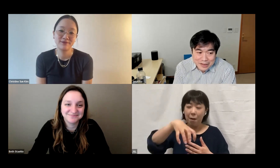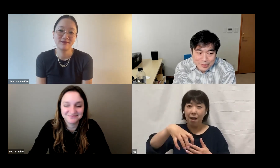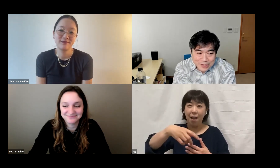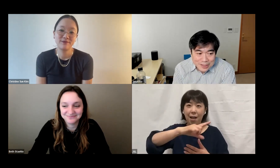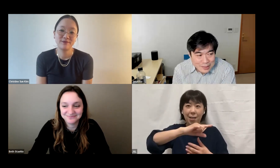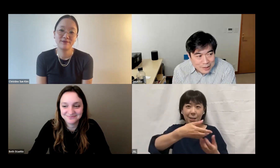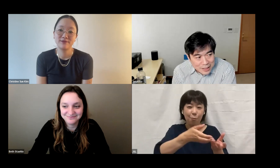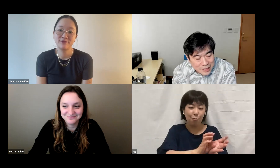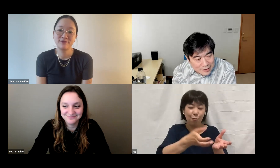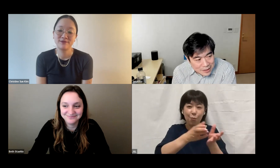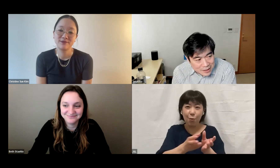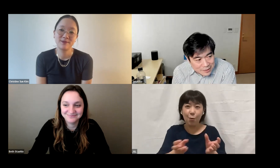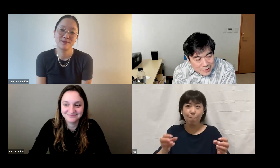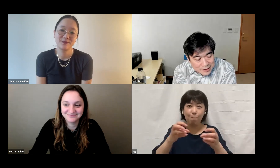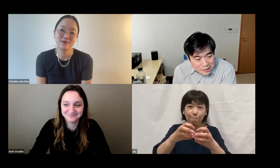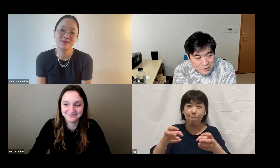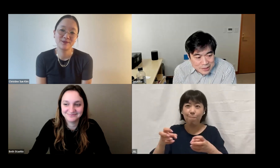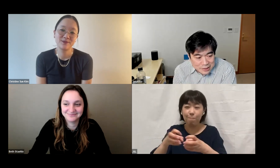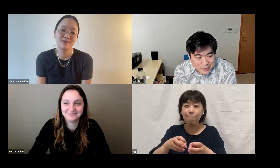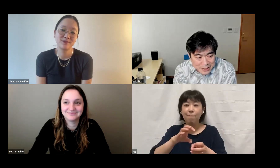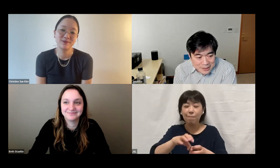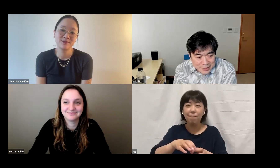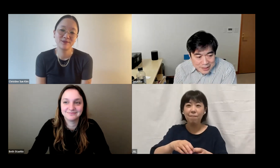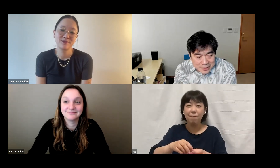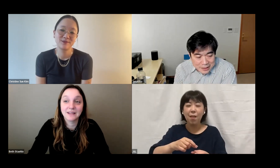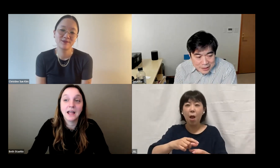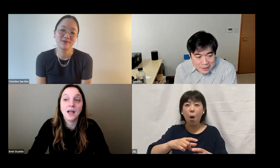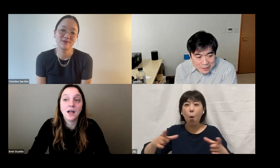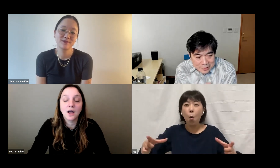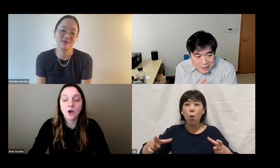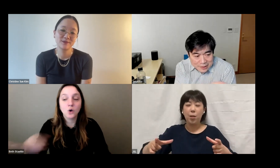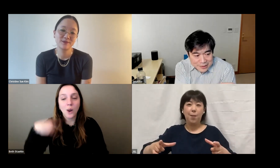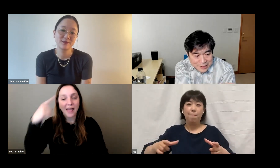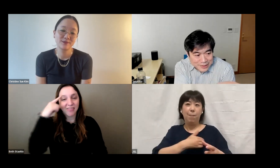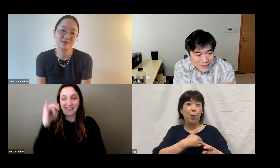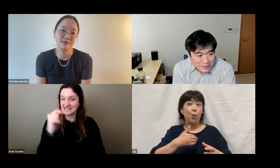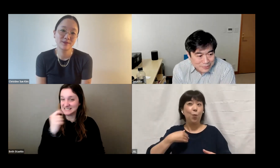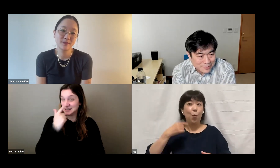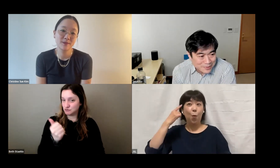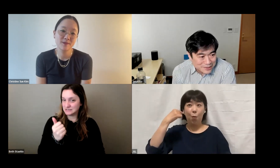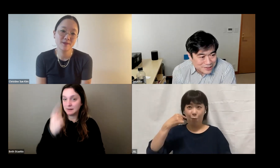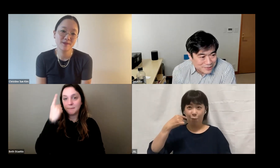Well, I think it's interesting because the solidarity somebody mentioned